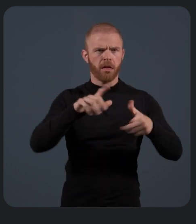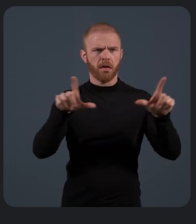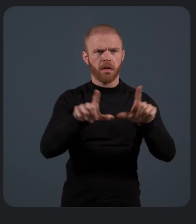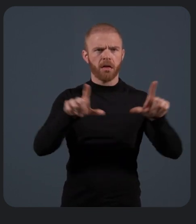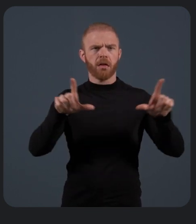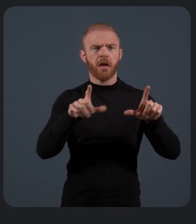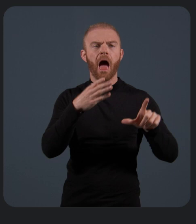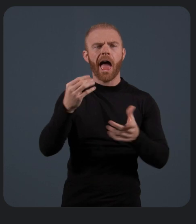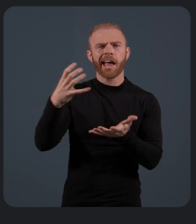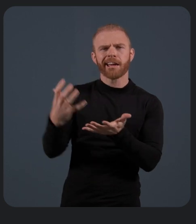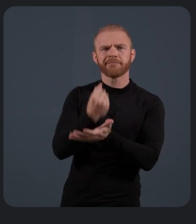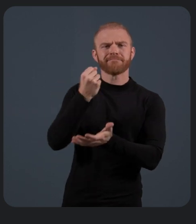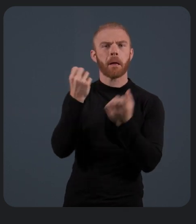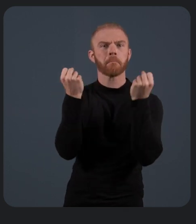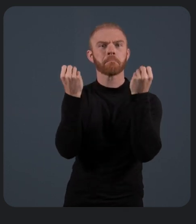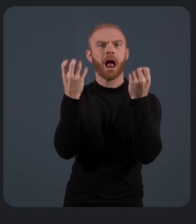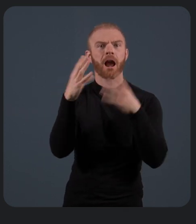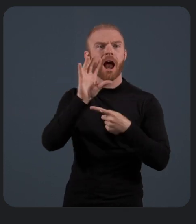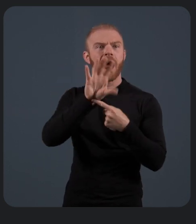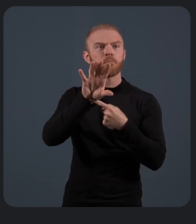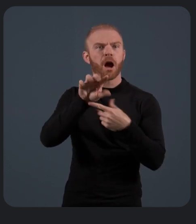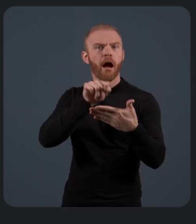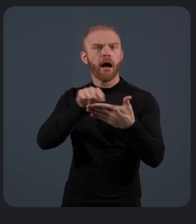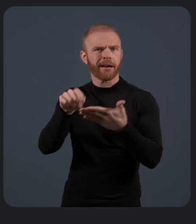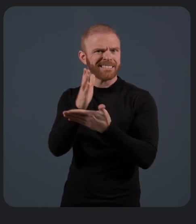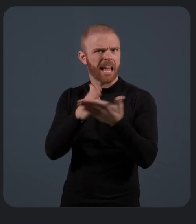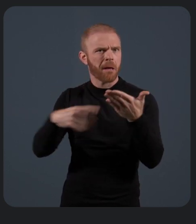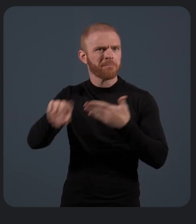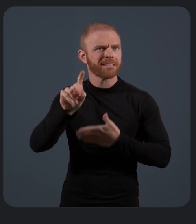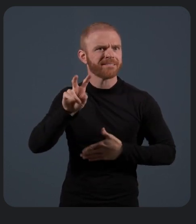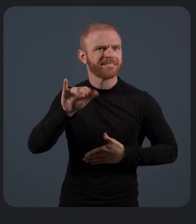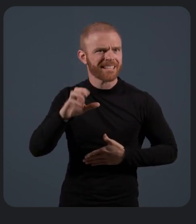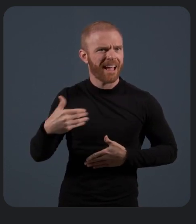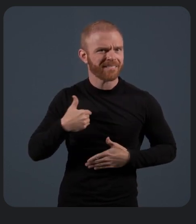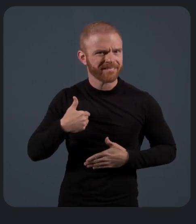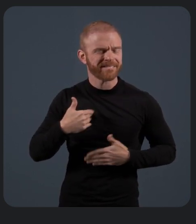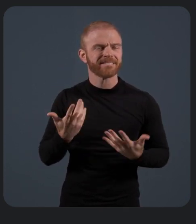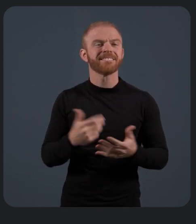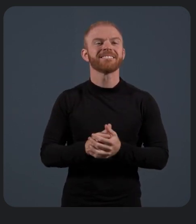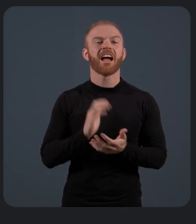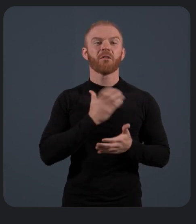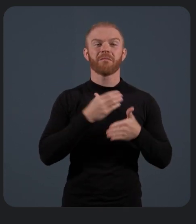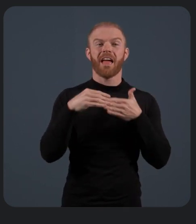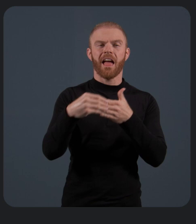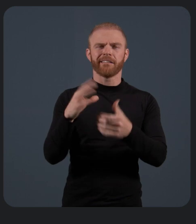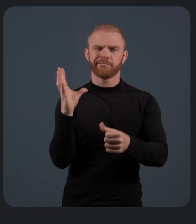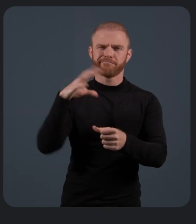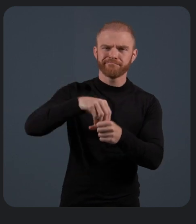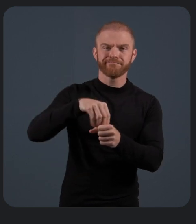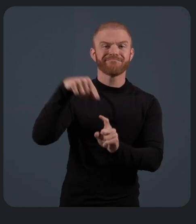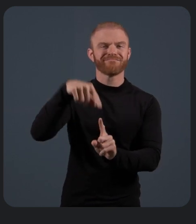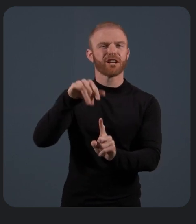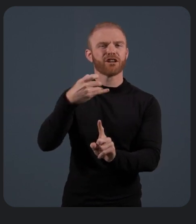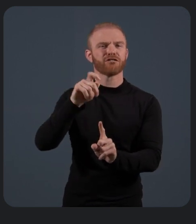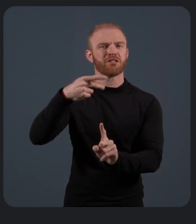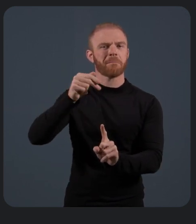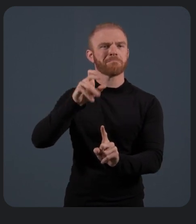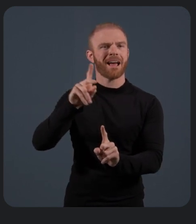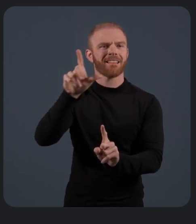advantage of the multiple cameras on these devices. And our guidance is implemented in our Jetpack libraries, which